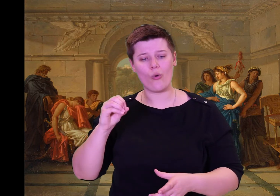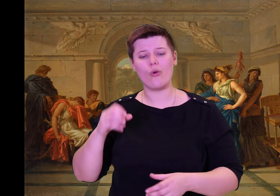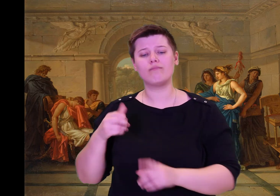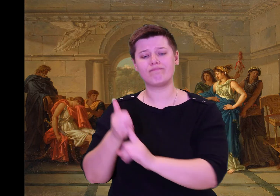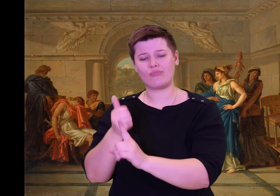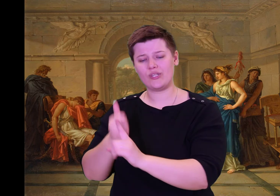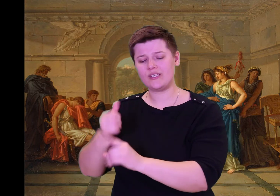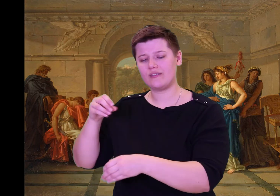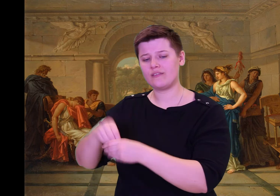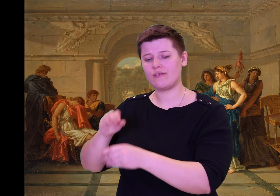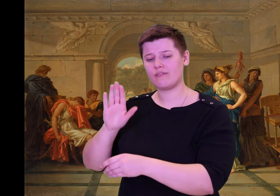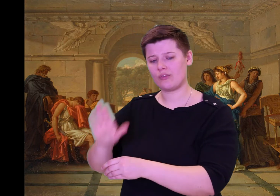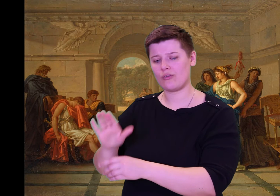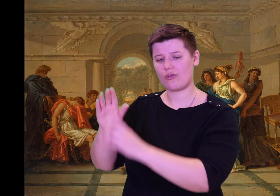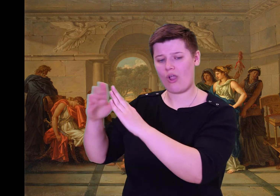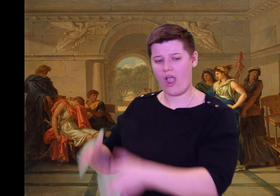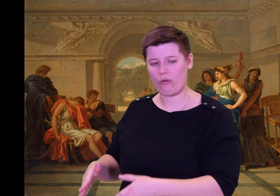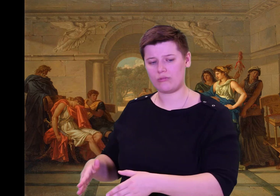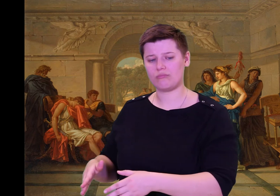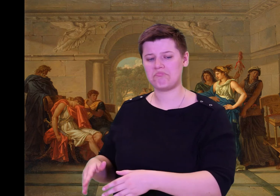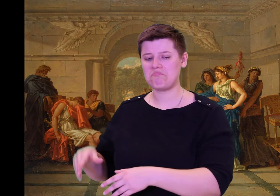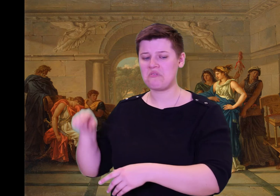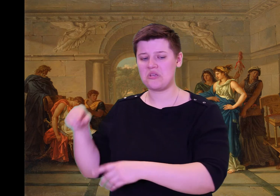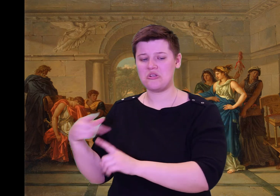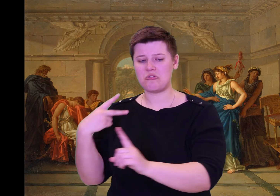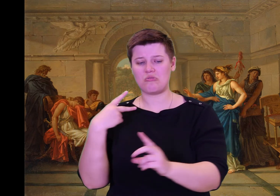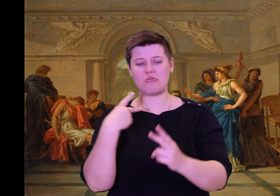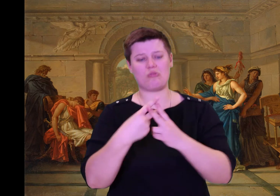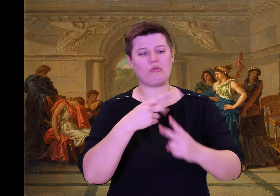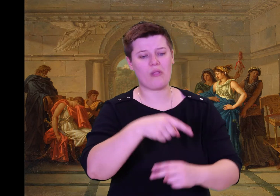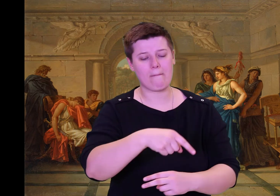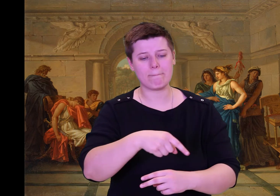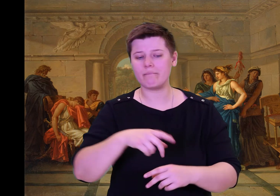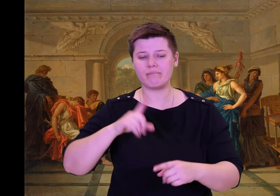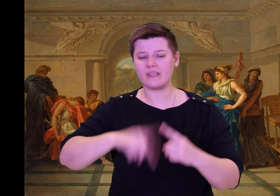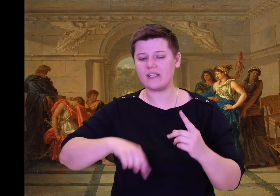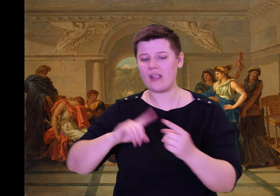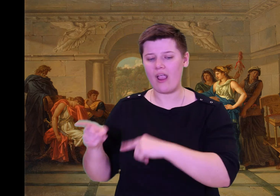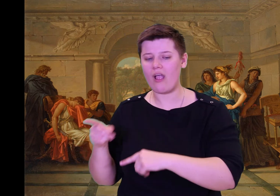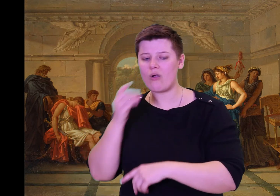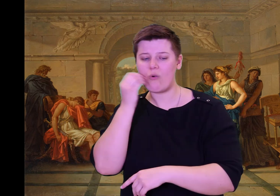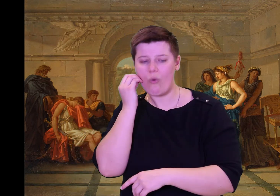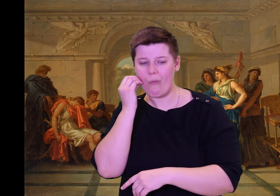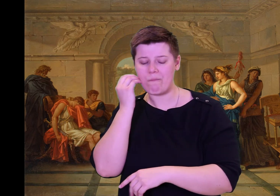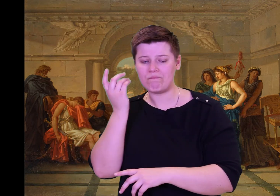'One man still lives. It is Laertes' son, the Ithacan.